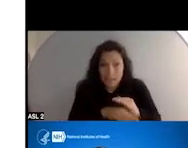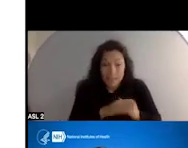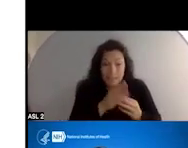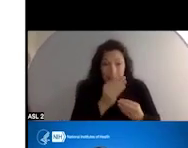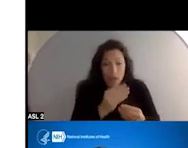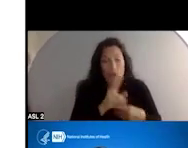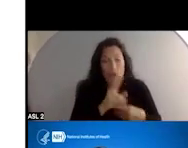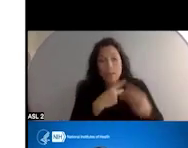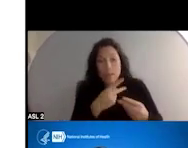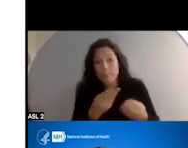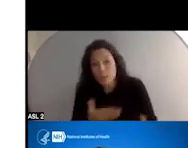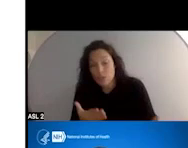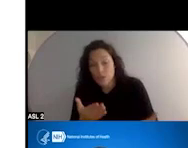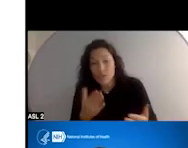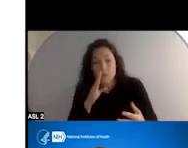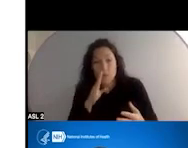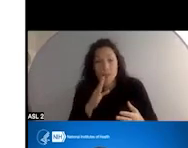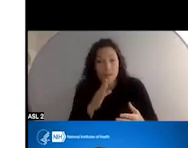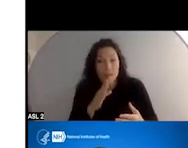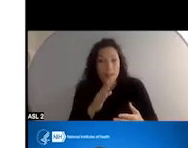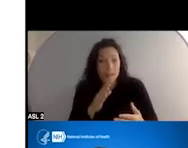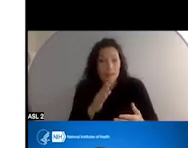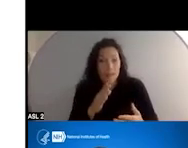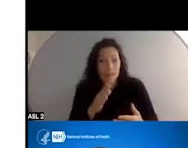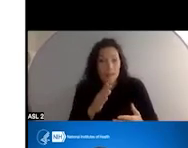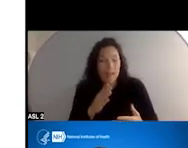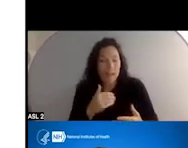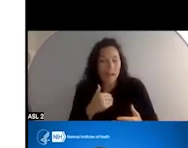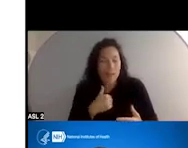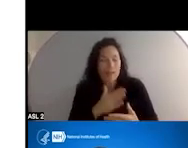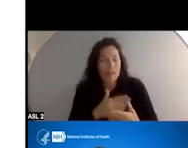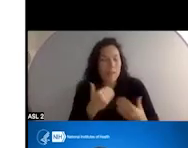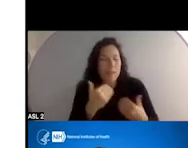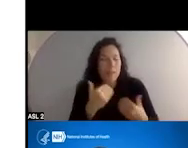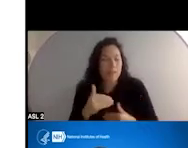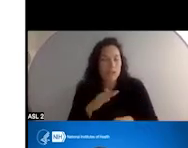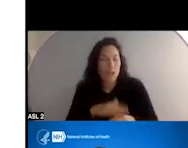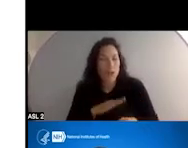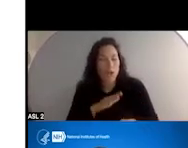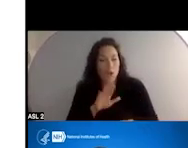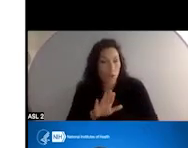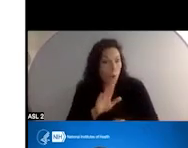that might impose certain limitations on your ability to share or disseminate the results,